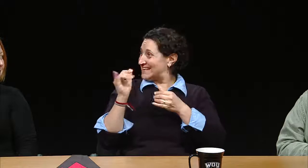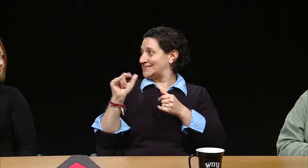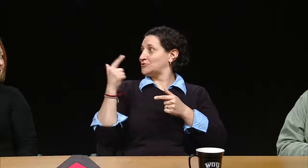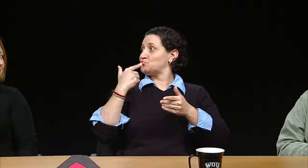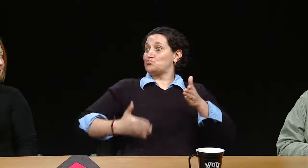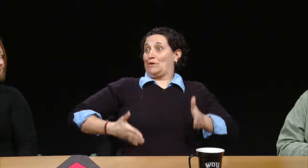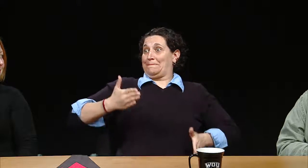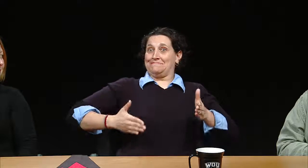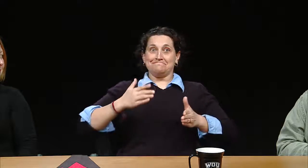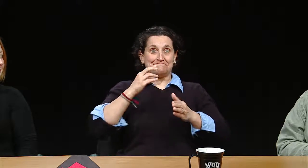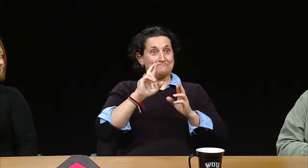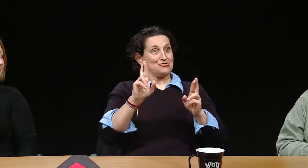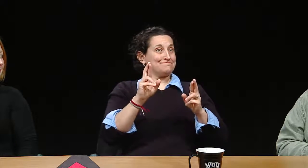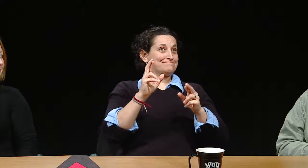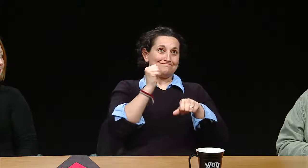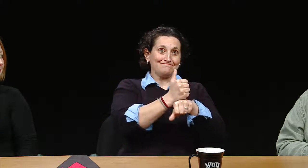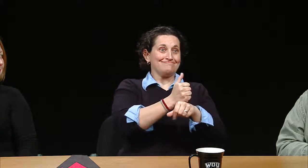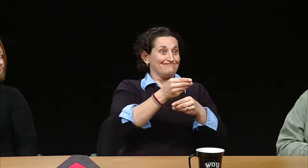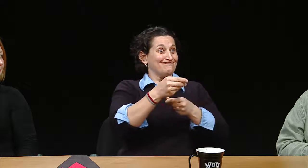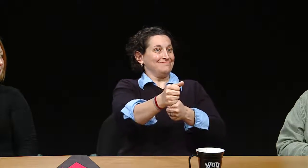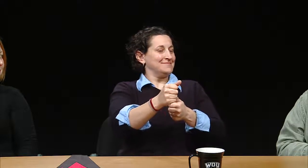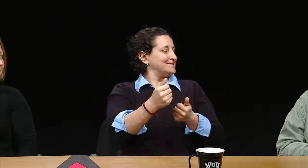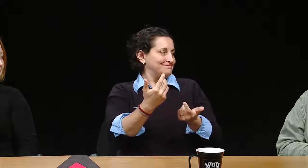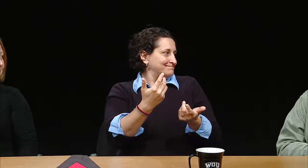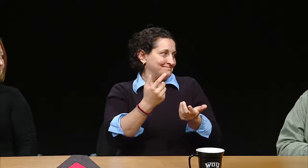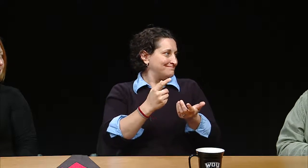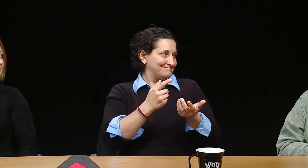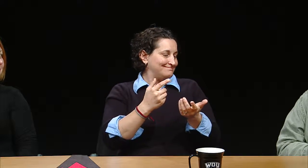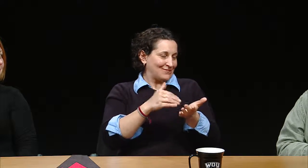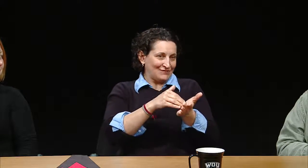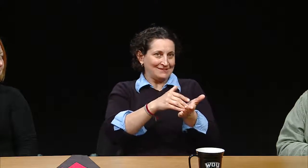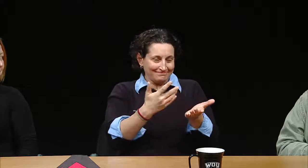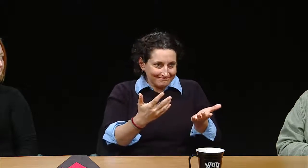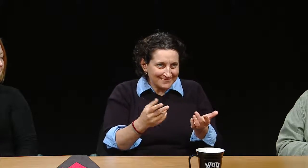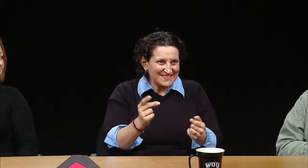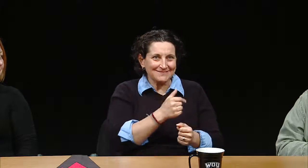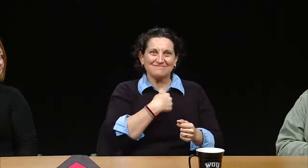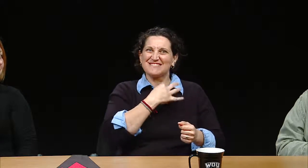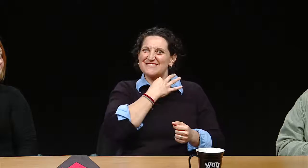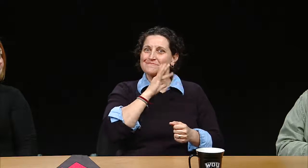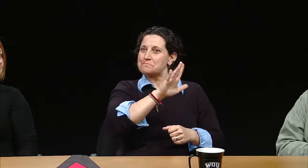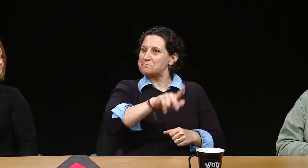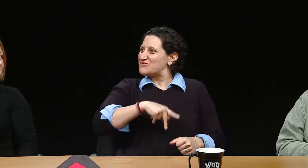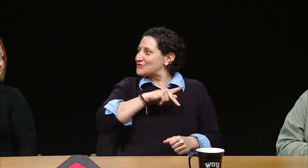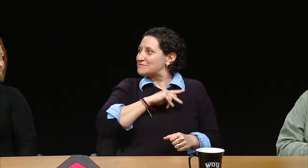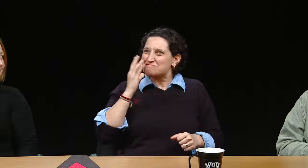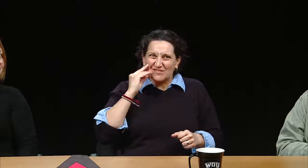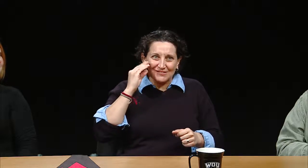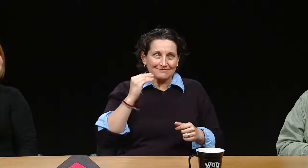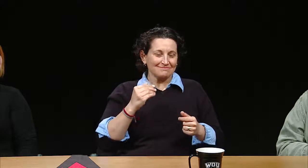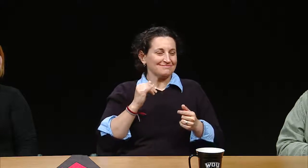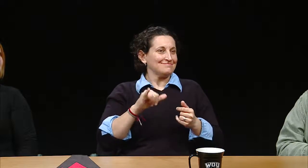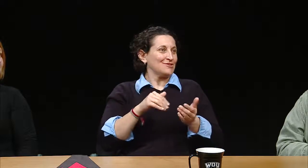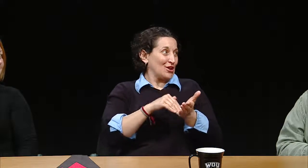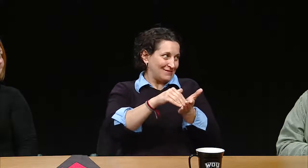I remember in the beginning, though, whenever there were -- and I started in YouTube, so the automatic captions,